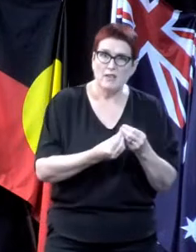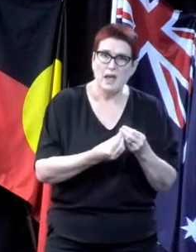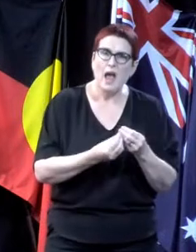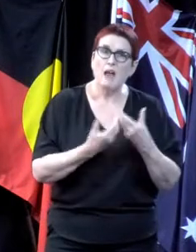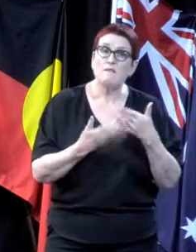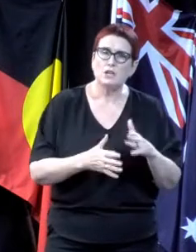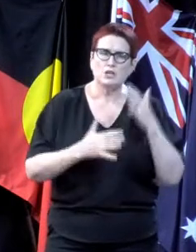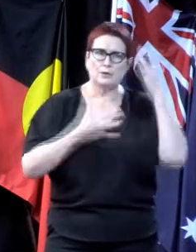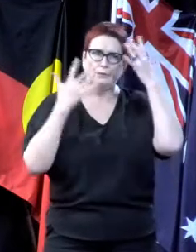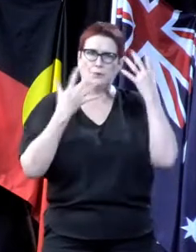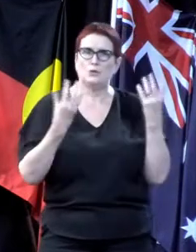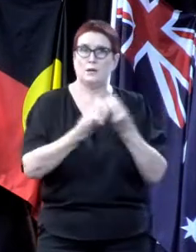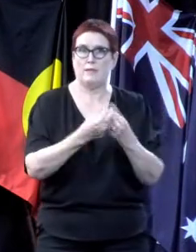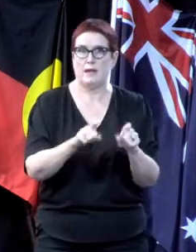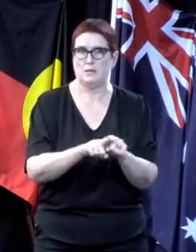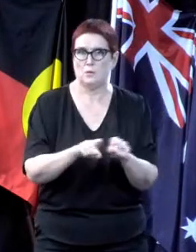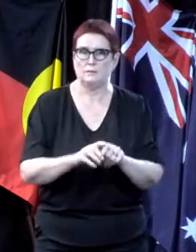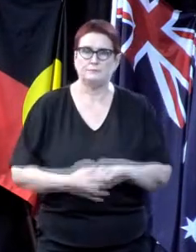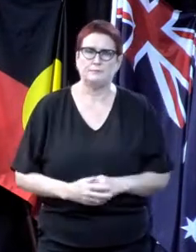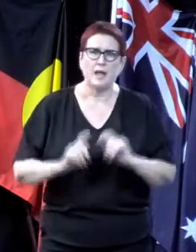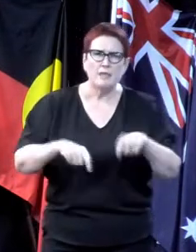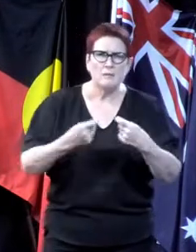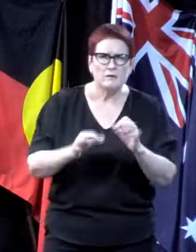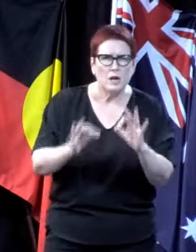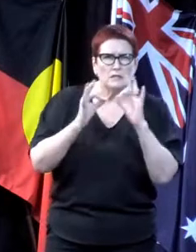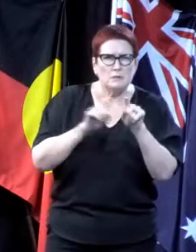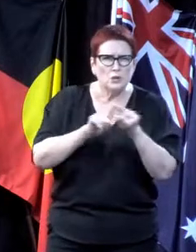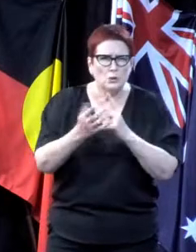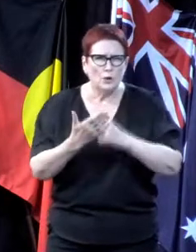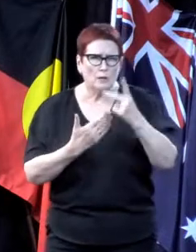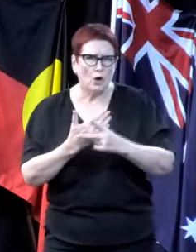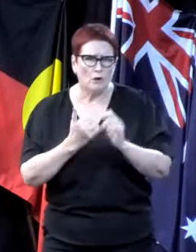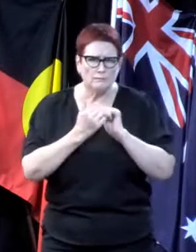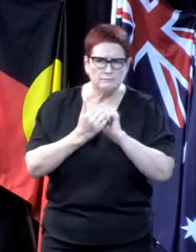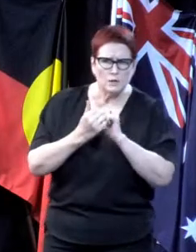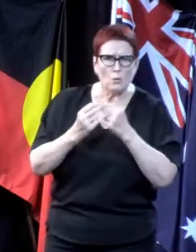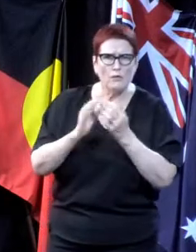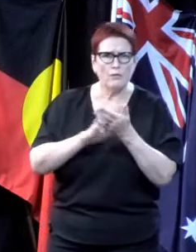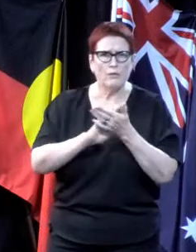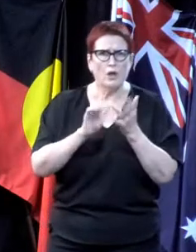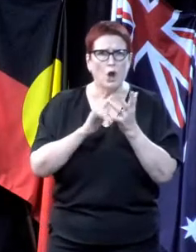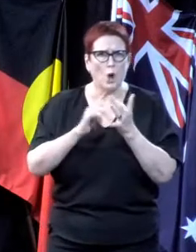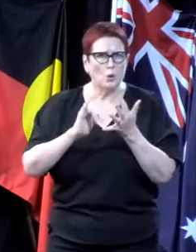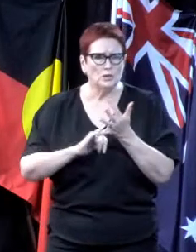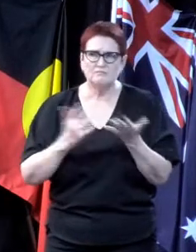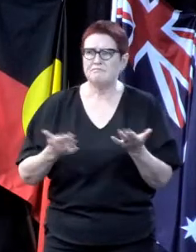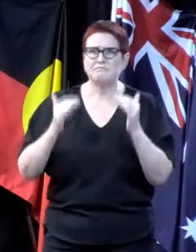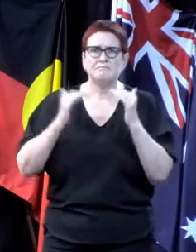Co-teachers provide personalized learning programs for students in collaboration with HOSES, case managers, and parents.